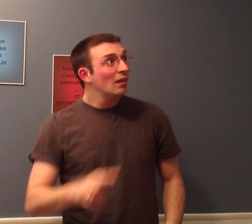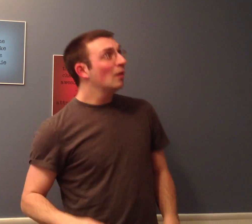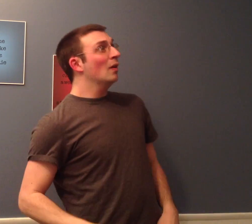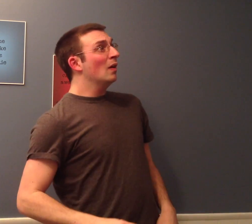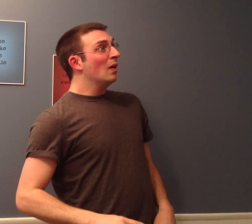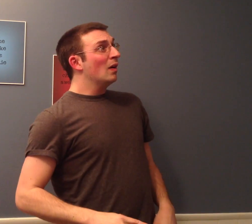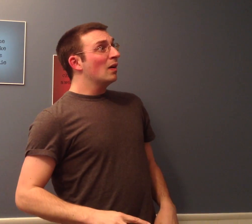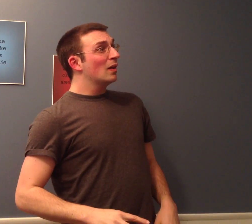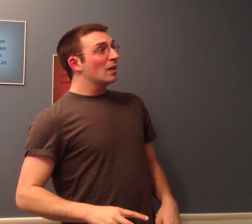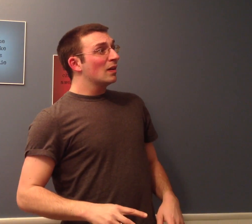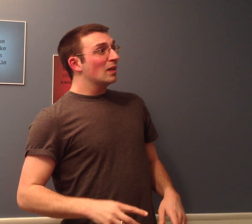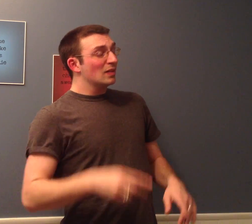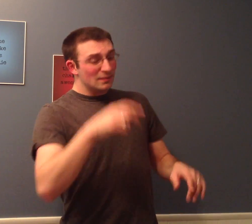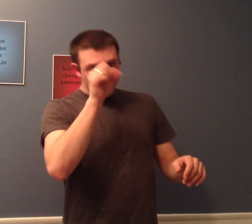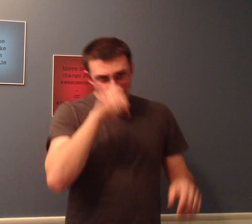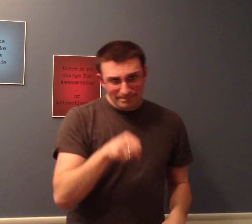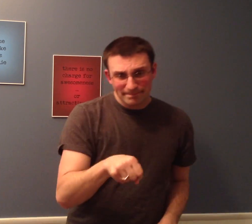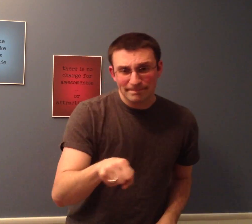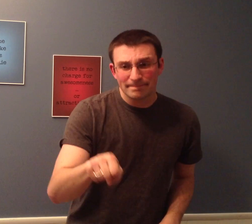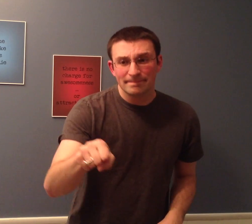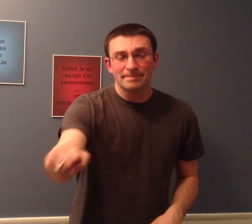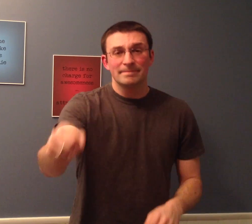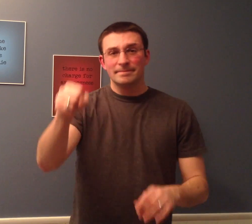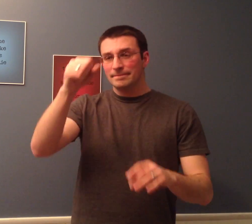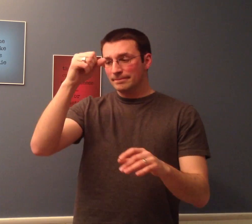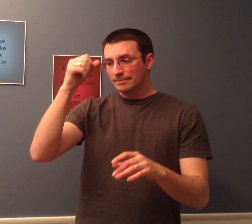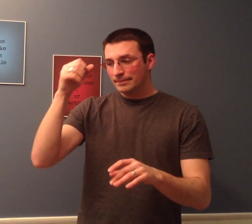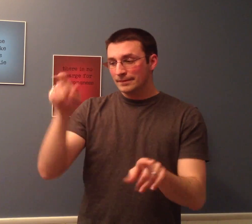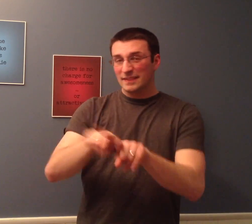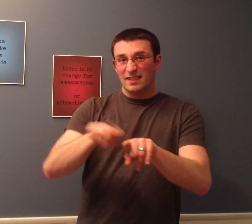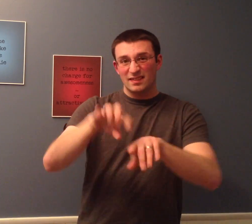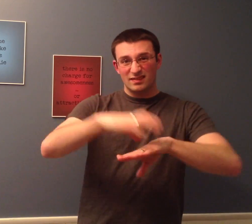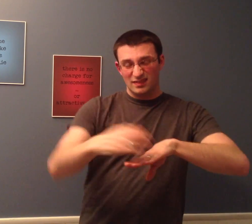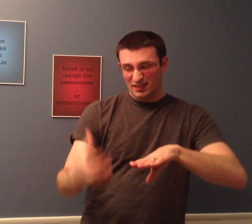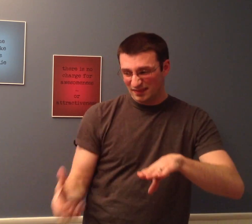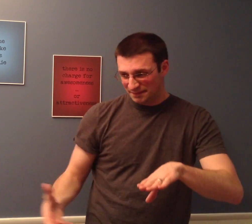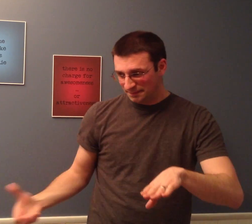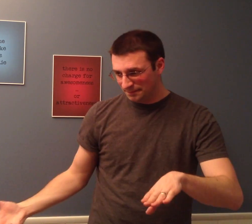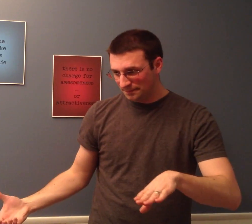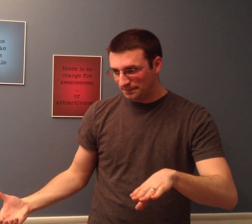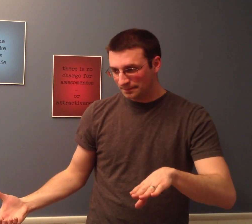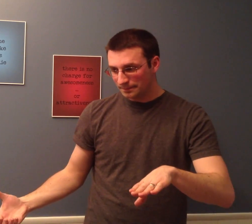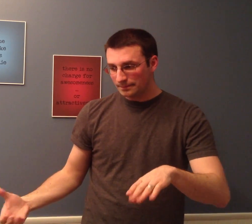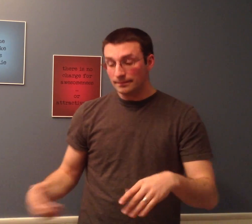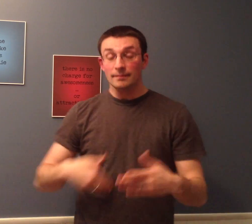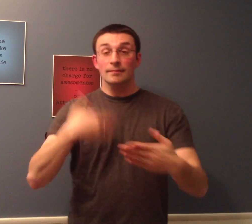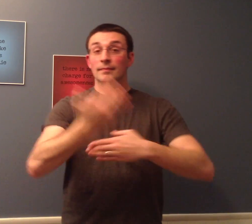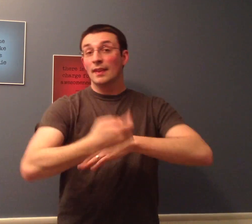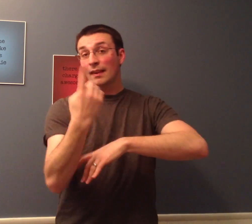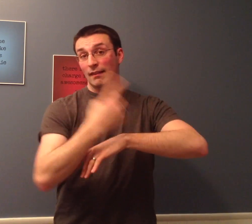And Rindercella staced down the rairs, and just as she beached the rottom, she slopped her dripper!